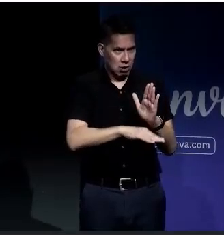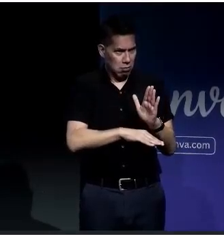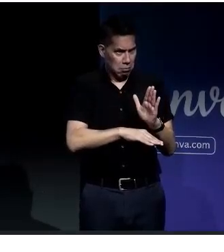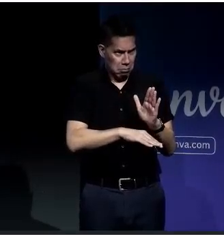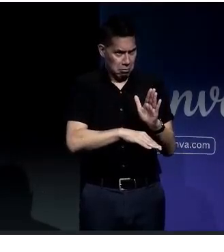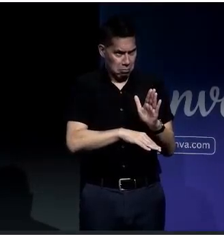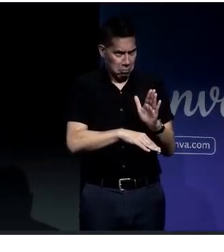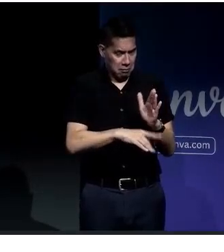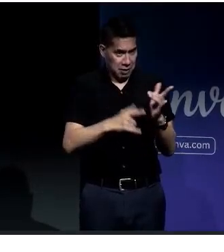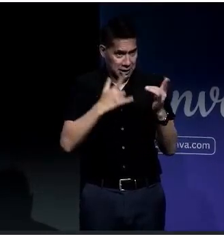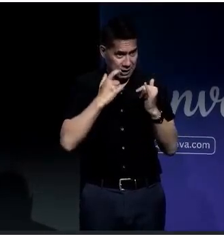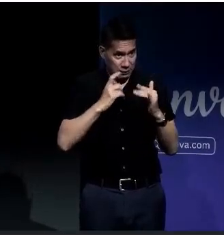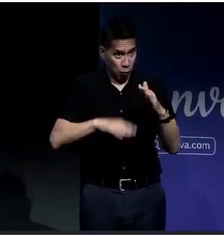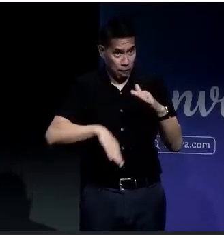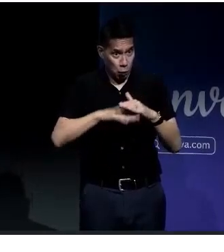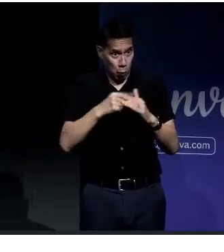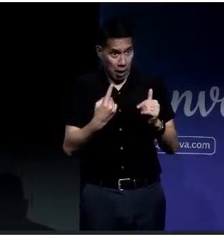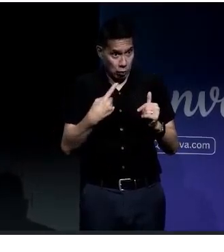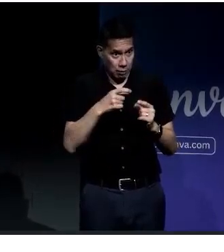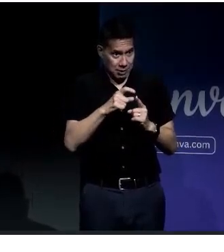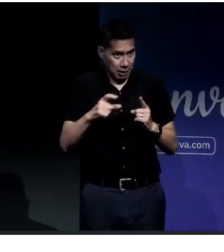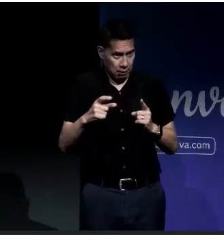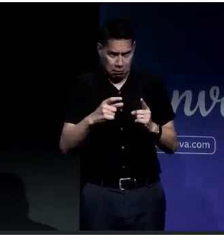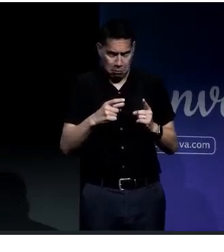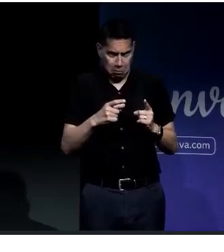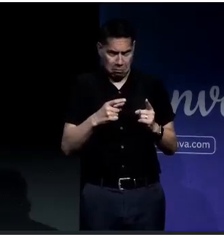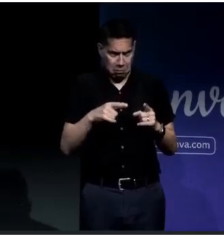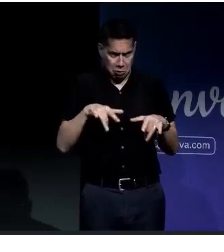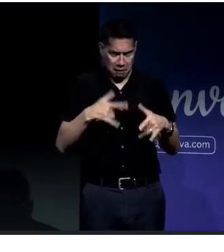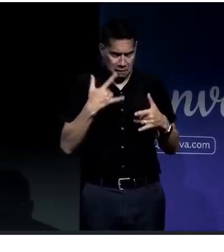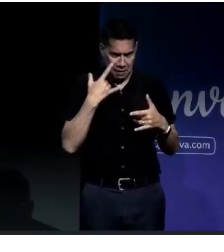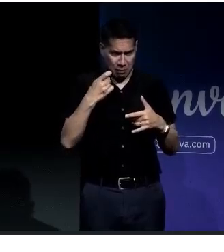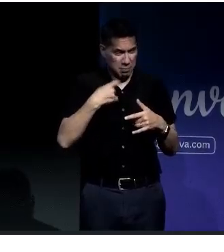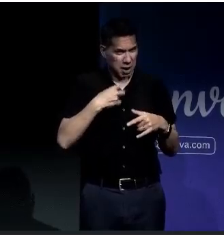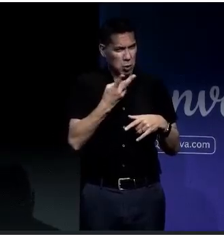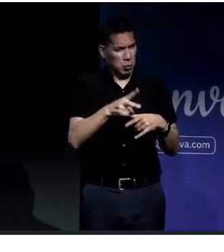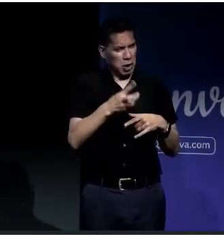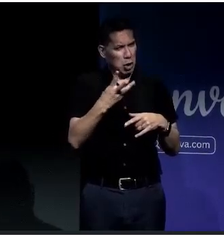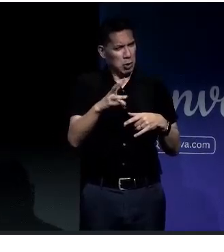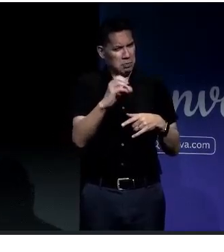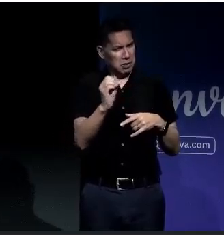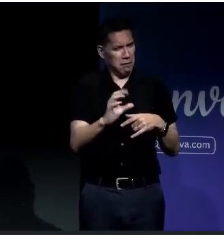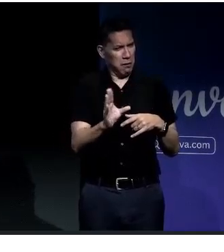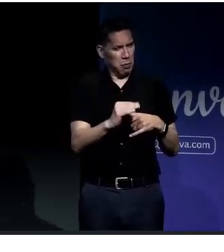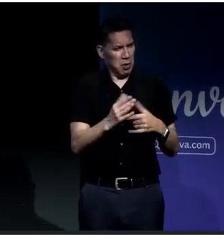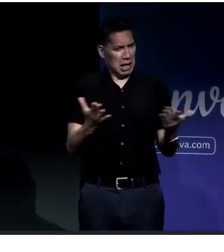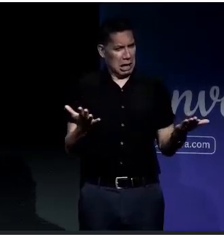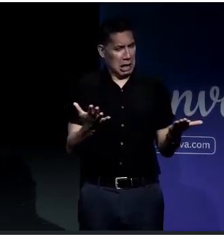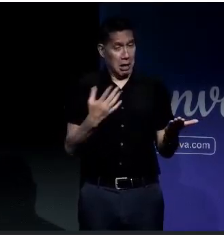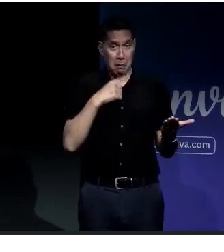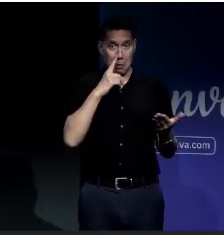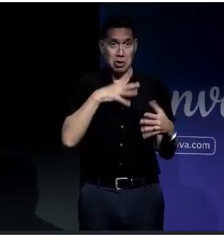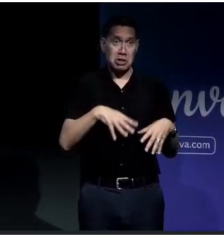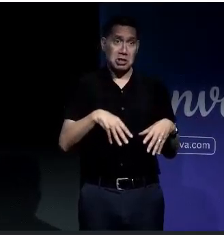So, I feel like I don't know about this 20-30% thing. I think that everyone's just kind of accepted it and we've not really thought about it much.